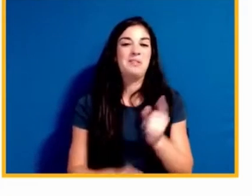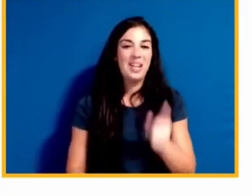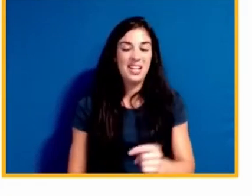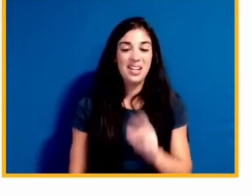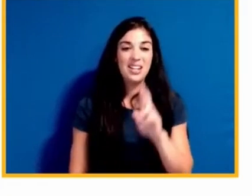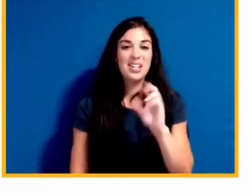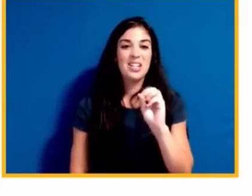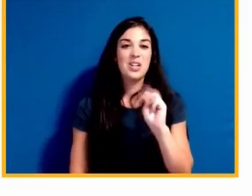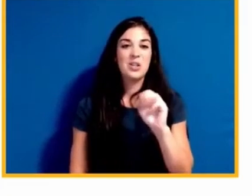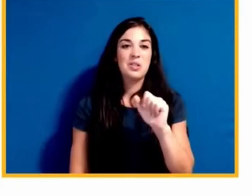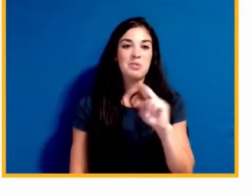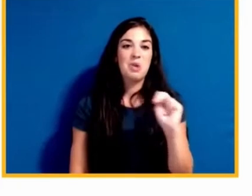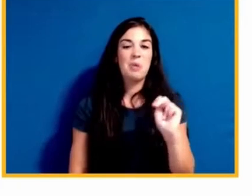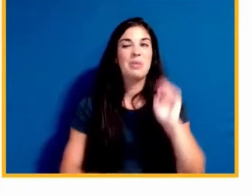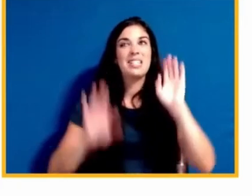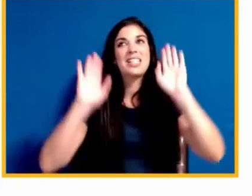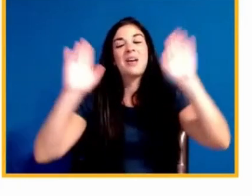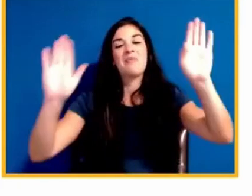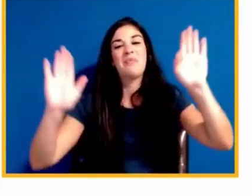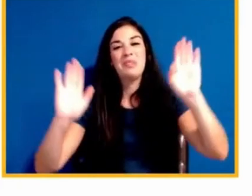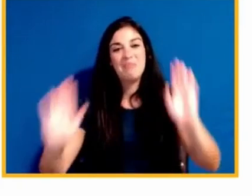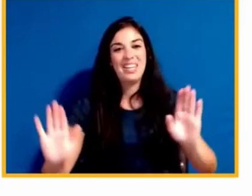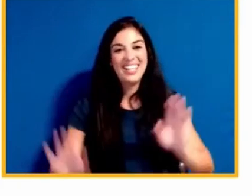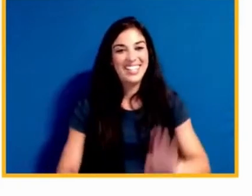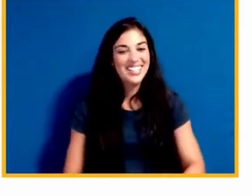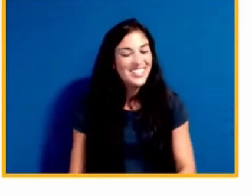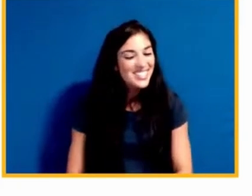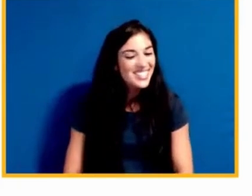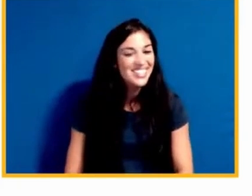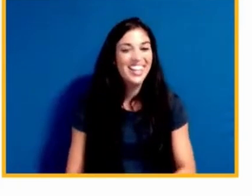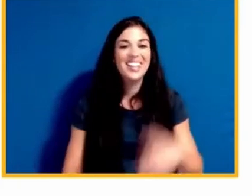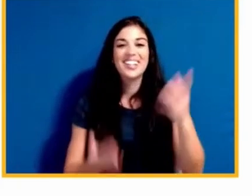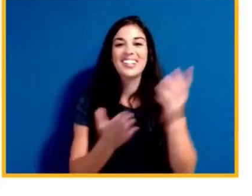Roman is absolutely amazing, a very well deserved placement,